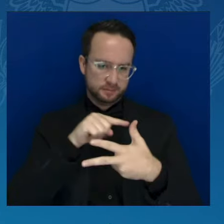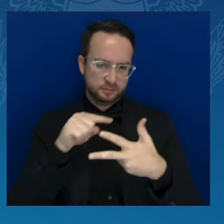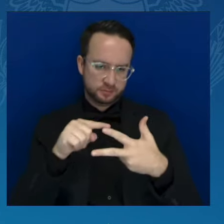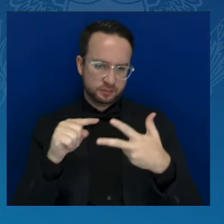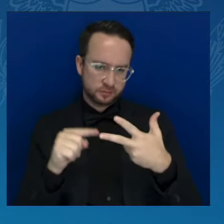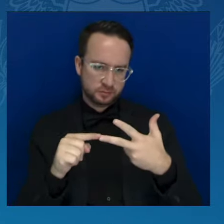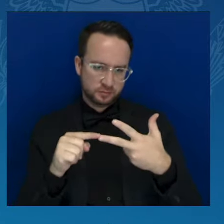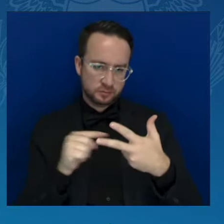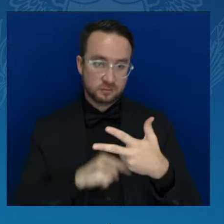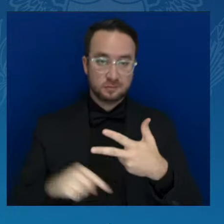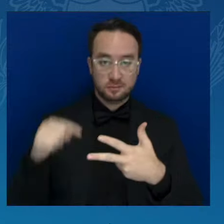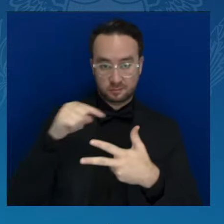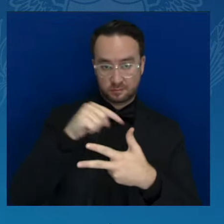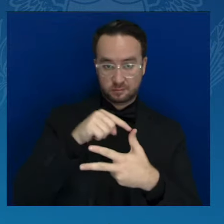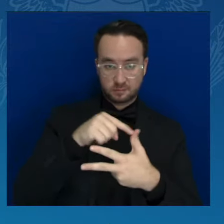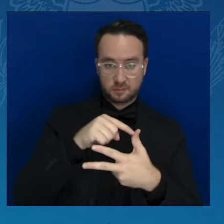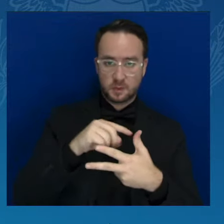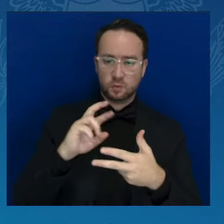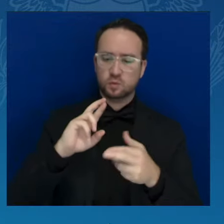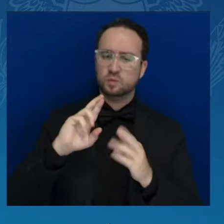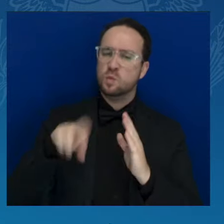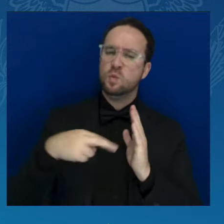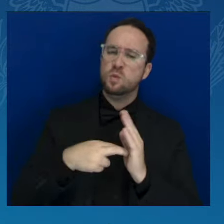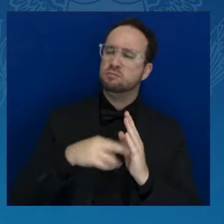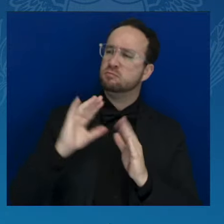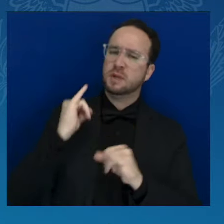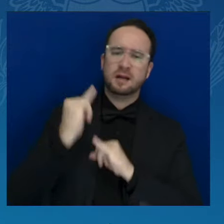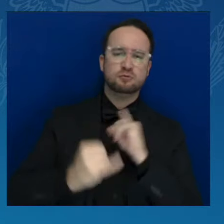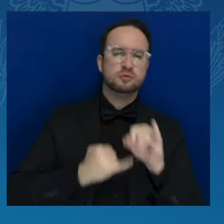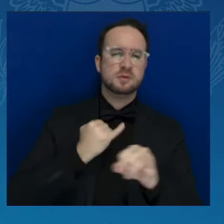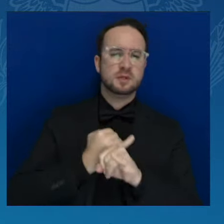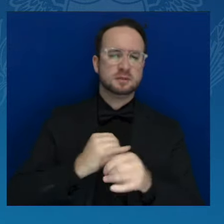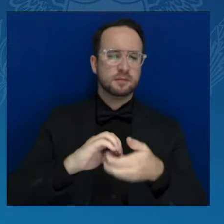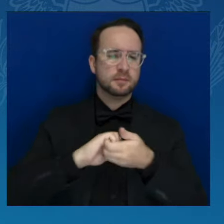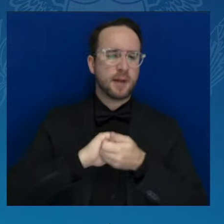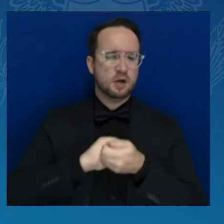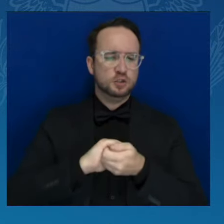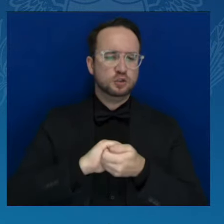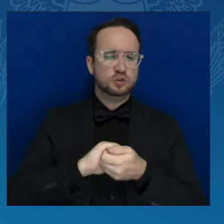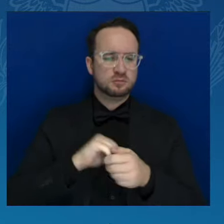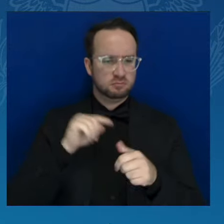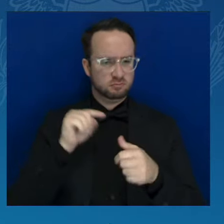as a source of American leadership and strength. Second, the societal benefits